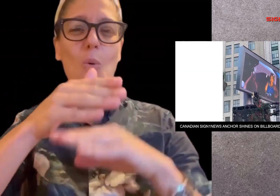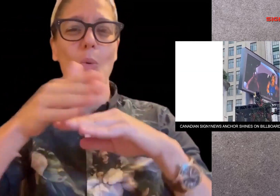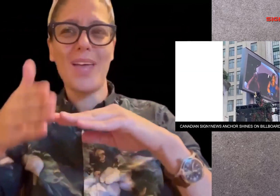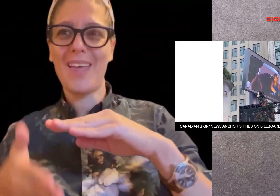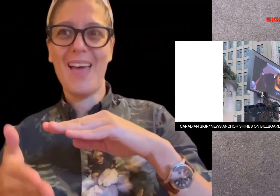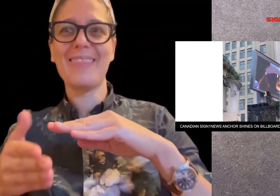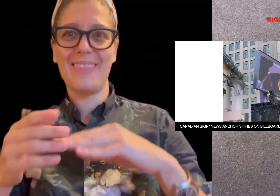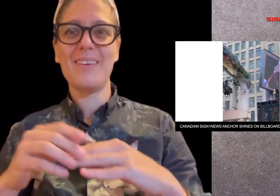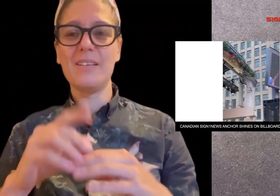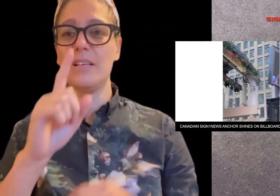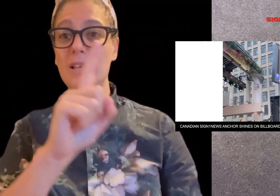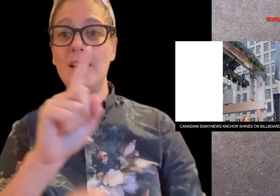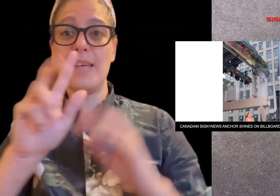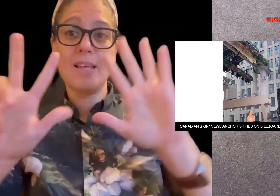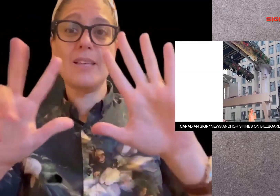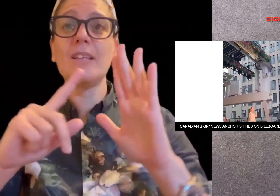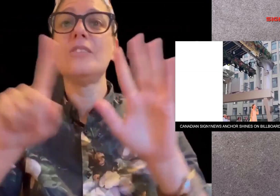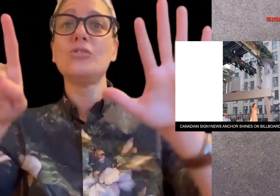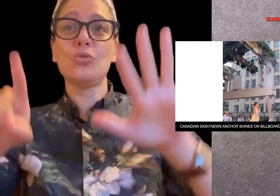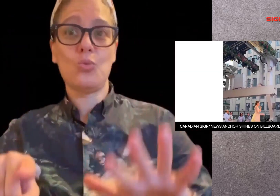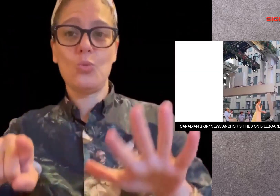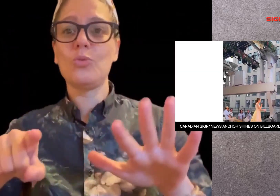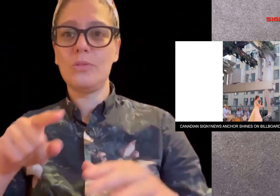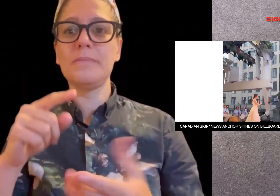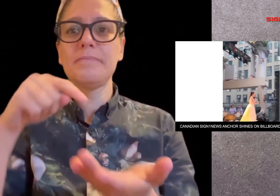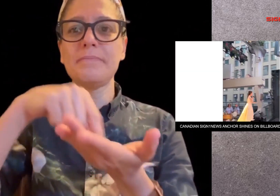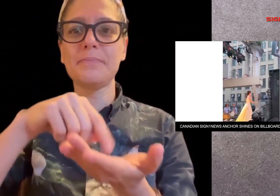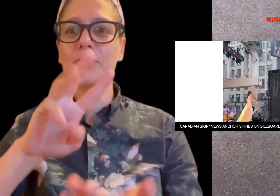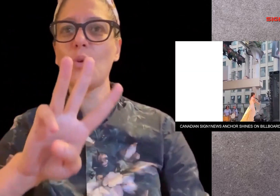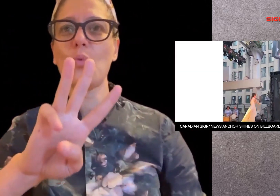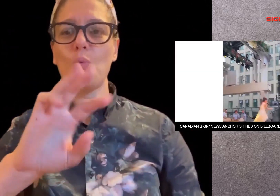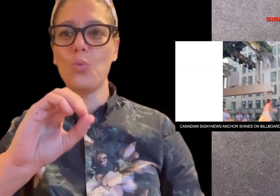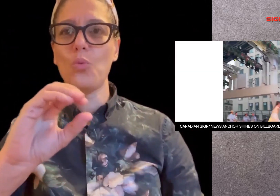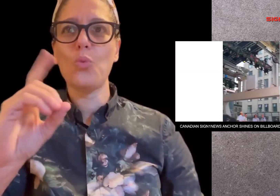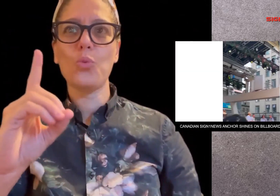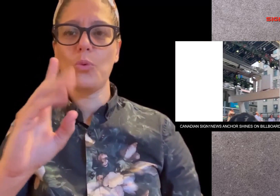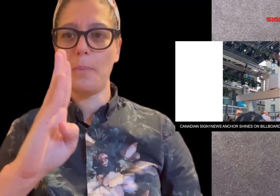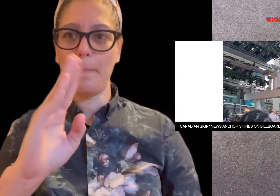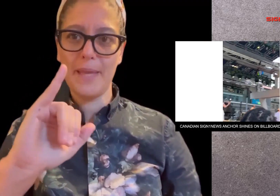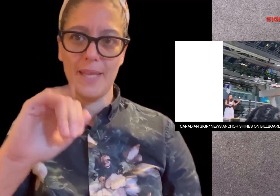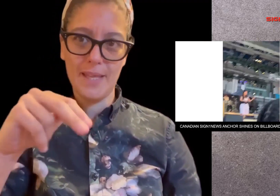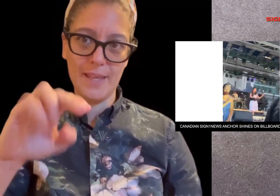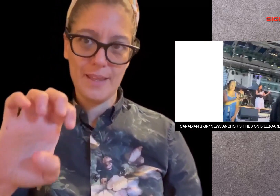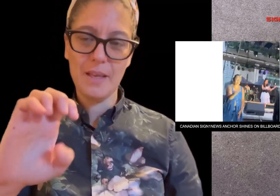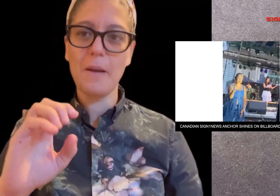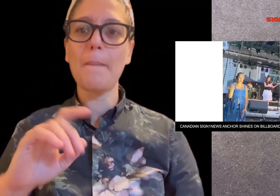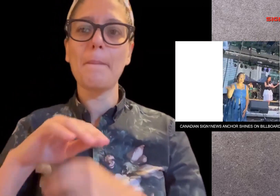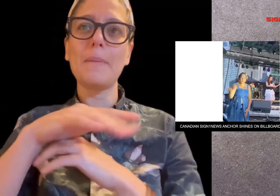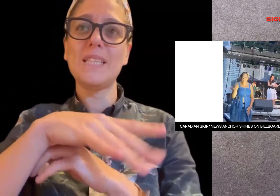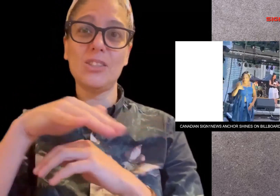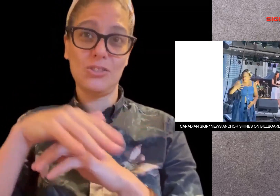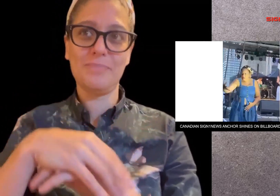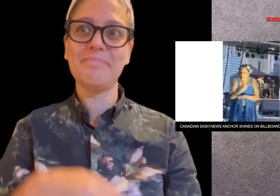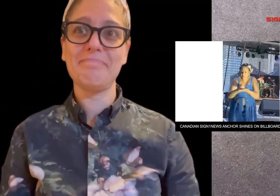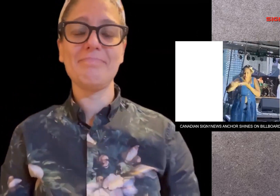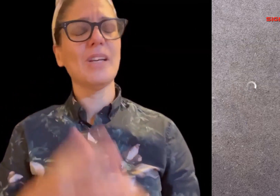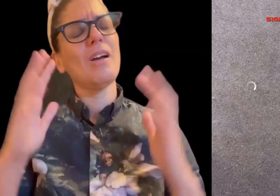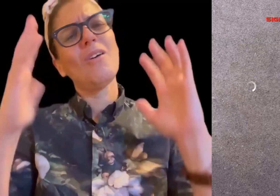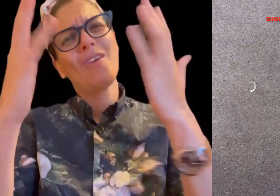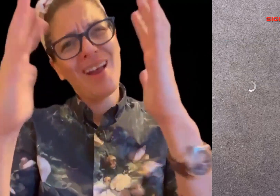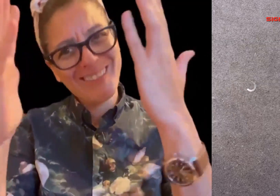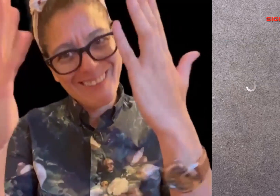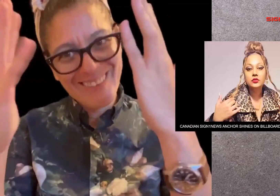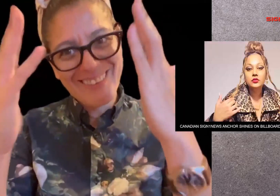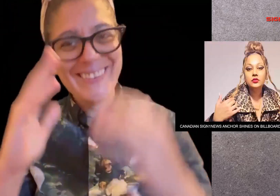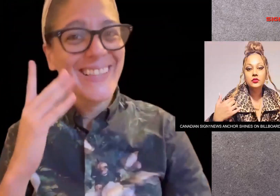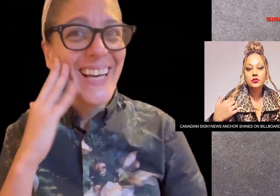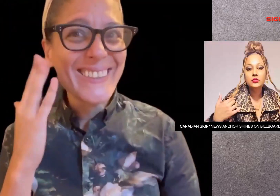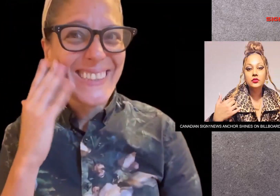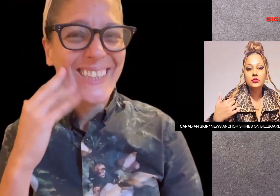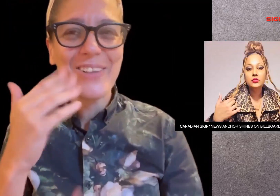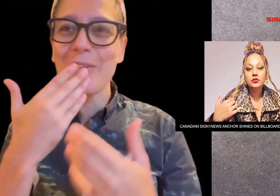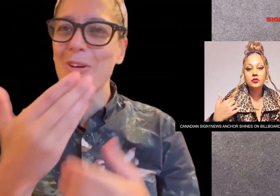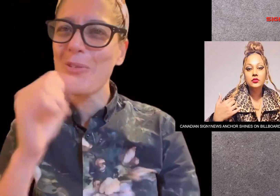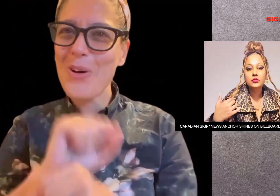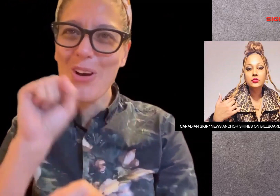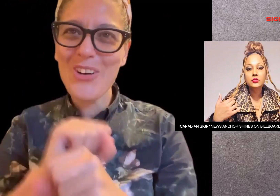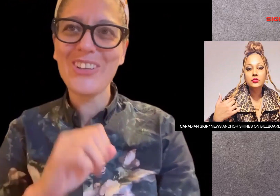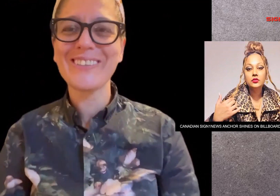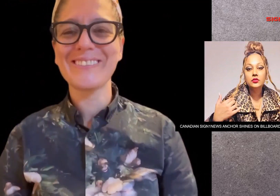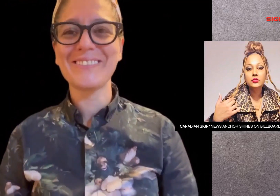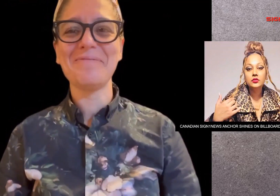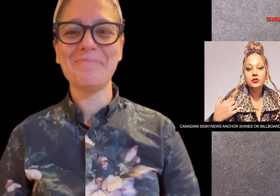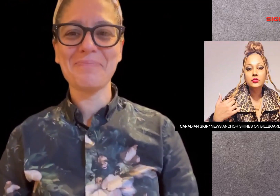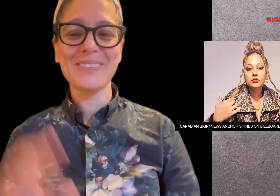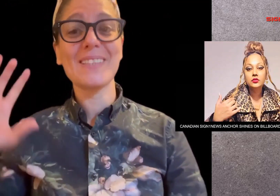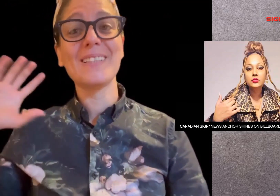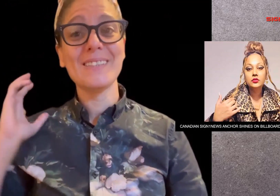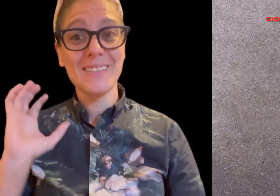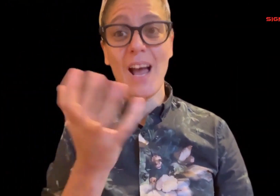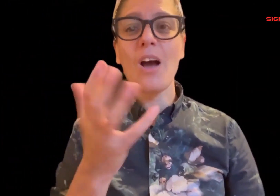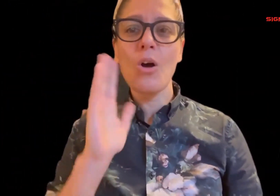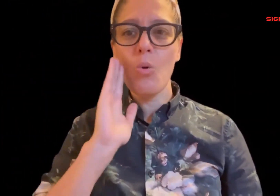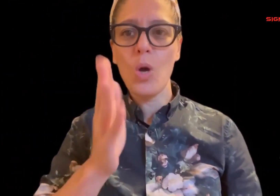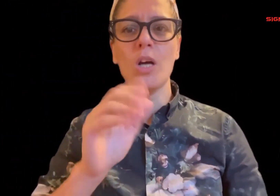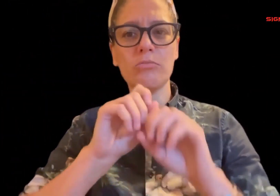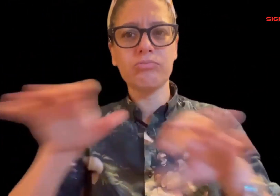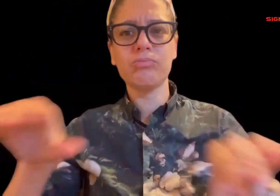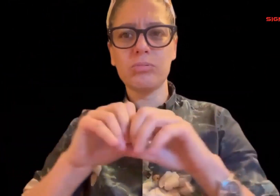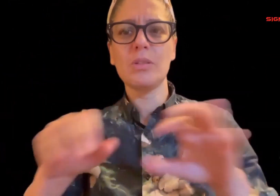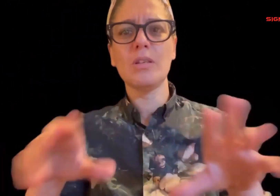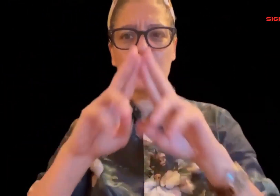June 18 at Woodbine Beach awesome job Gaitrie Sign1News will be broadcasting international